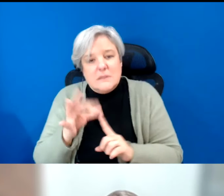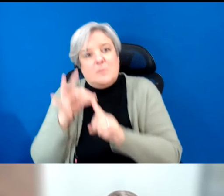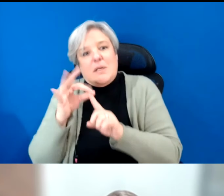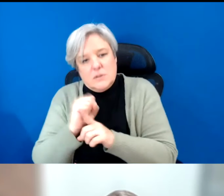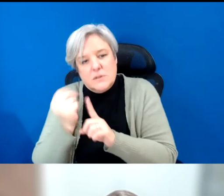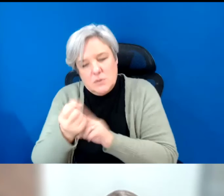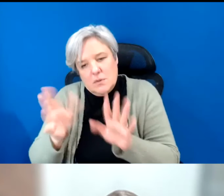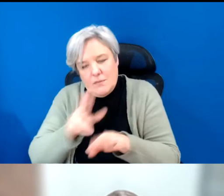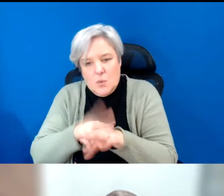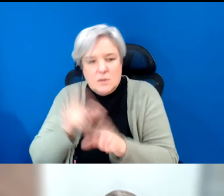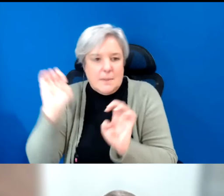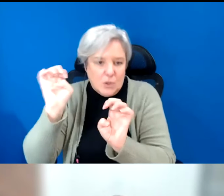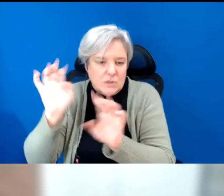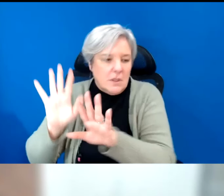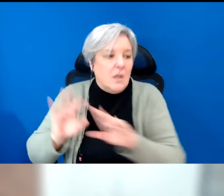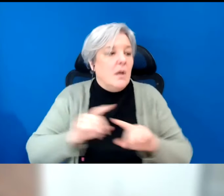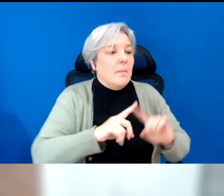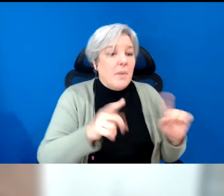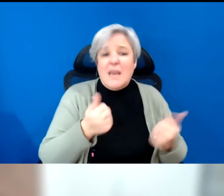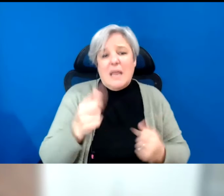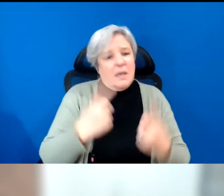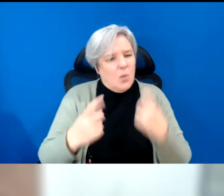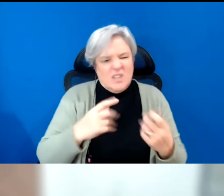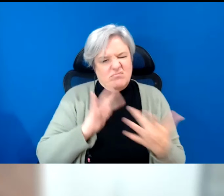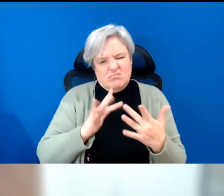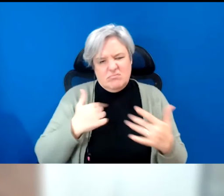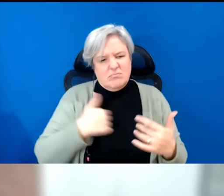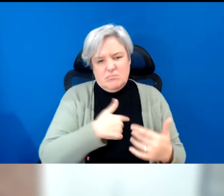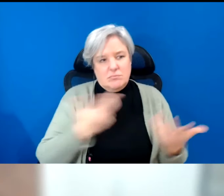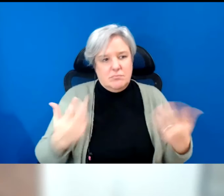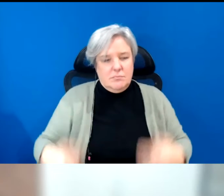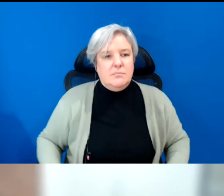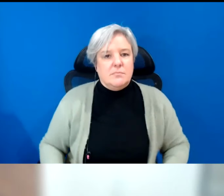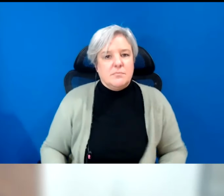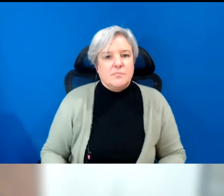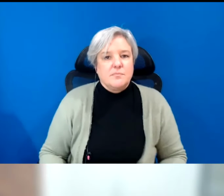So if you have questions, just go ahead and you can reach out to me. And a final thank you to Susi.